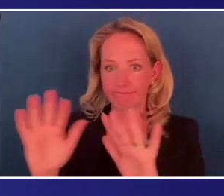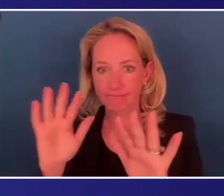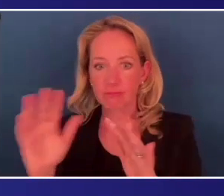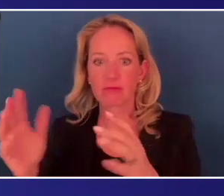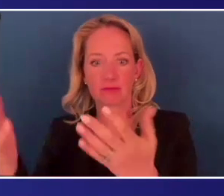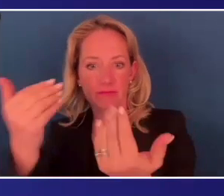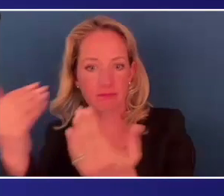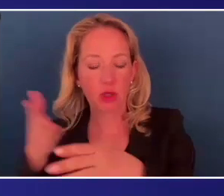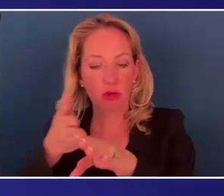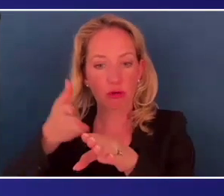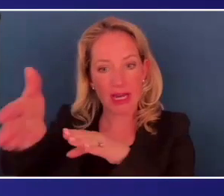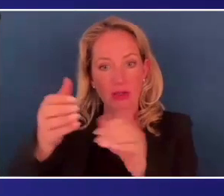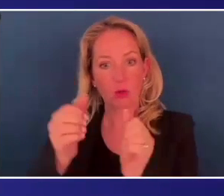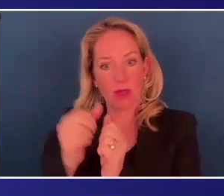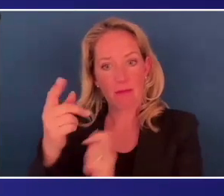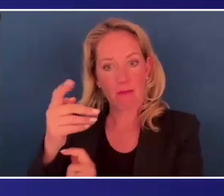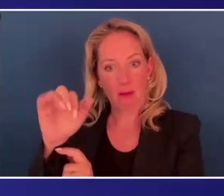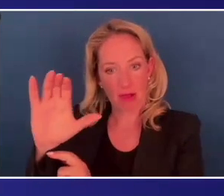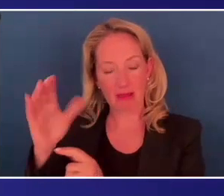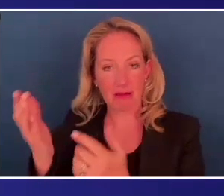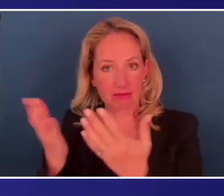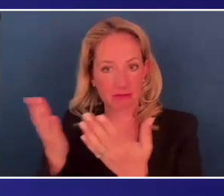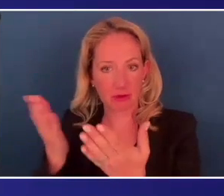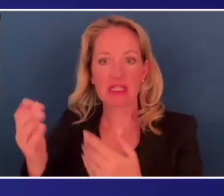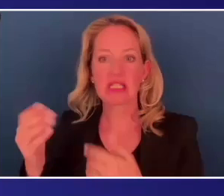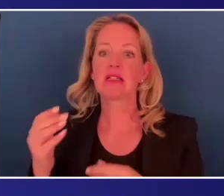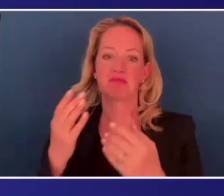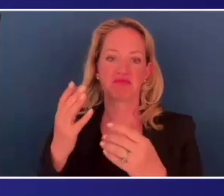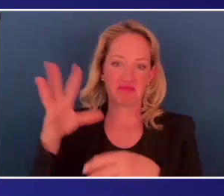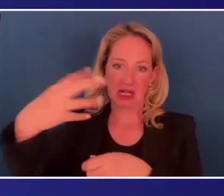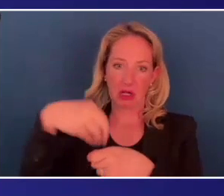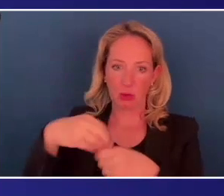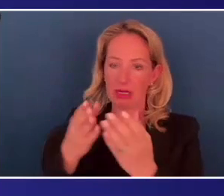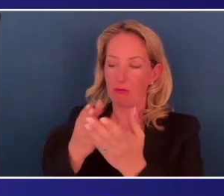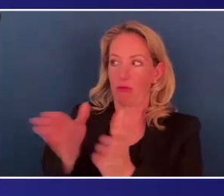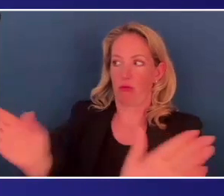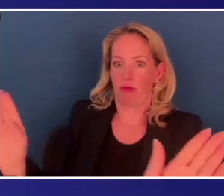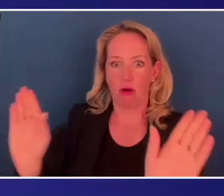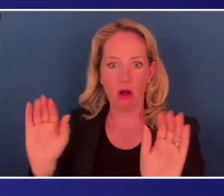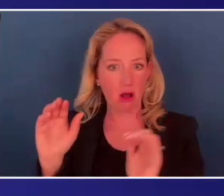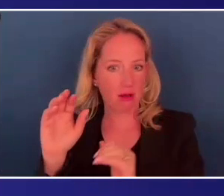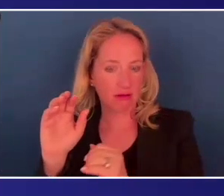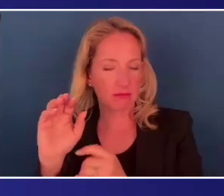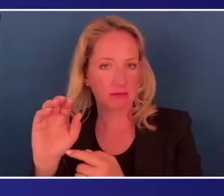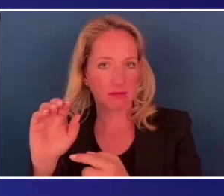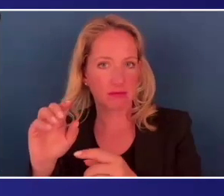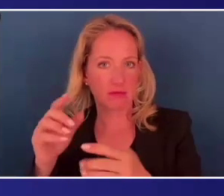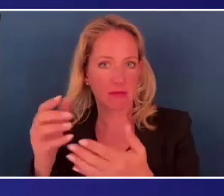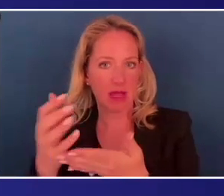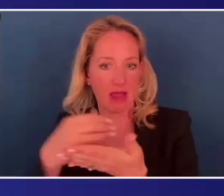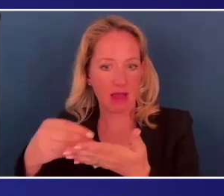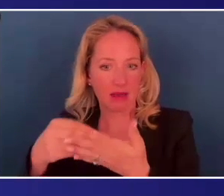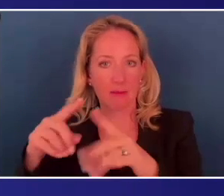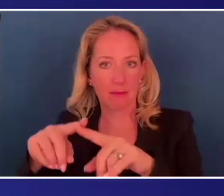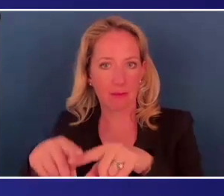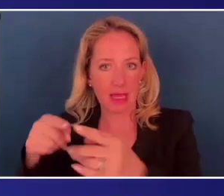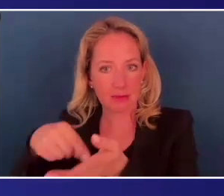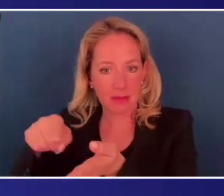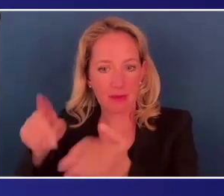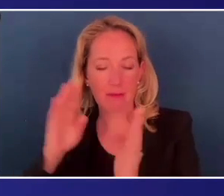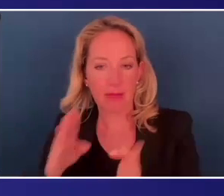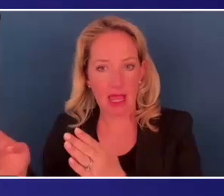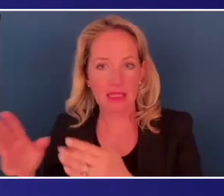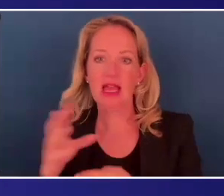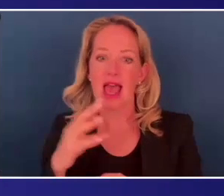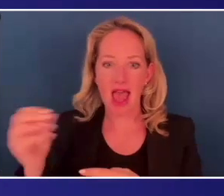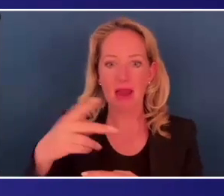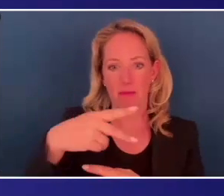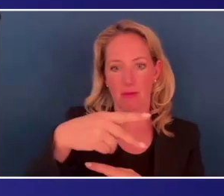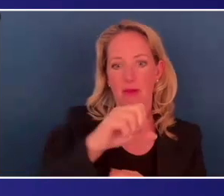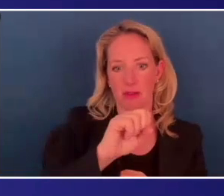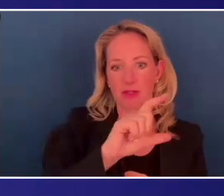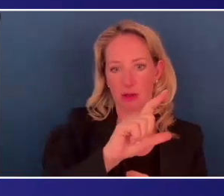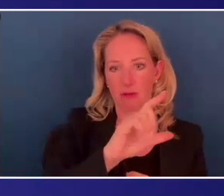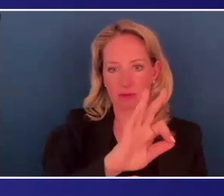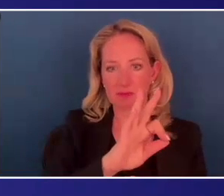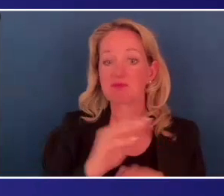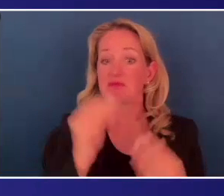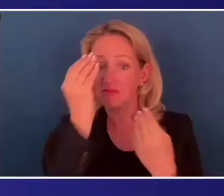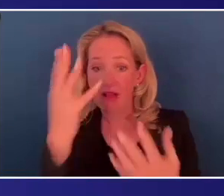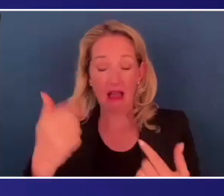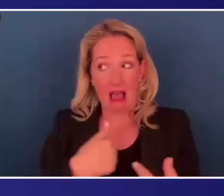Including broad income base for loan repayment plans. And public service loan forgiveness. And full transparency I participated and benefited from both these programs.